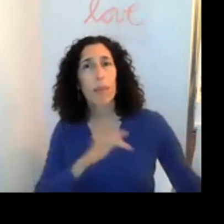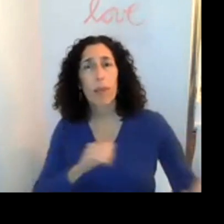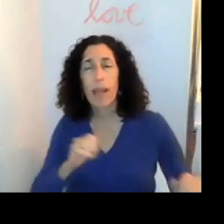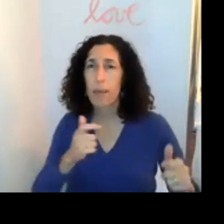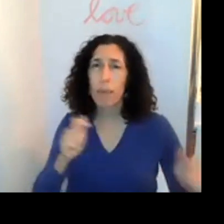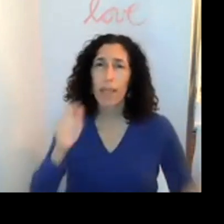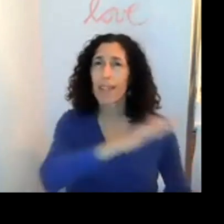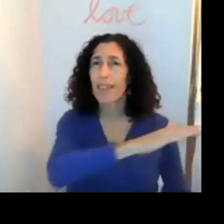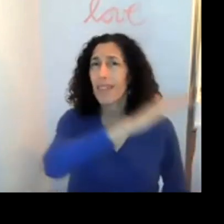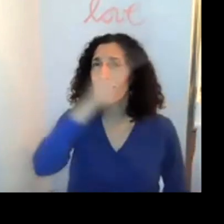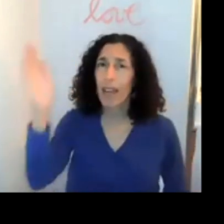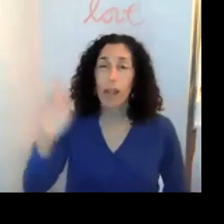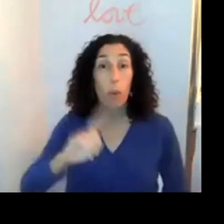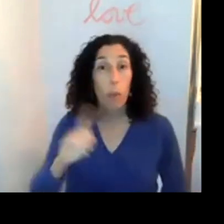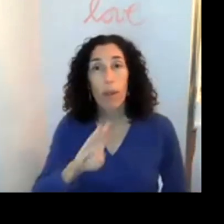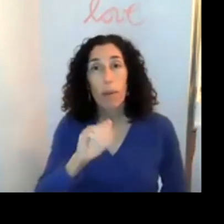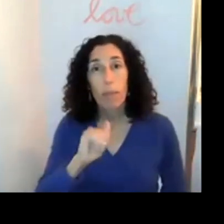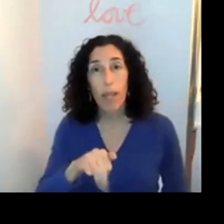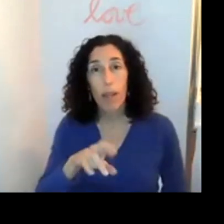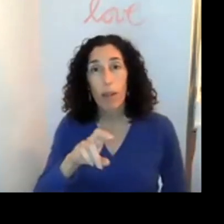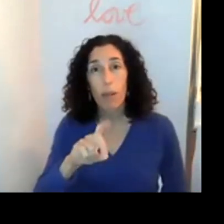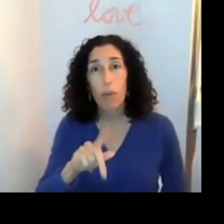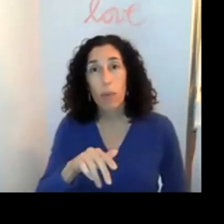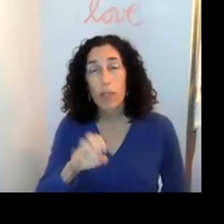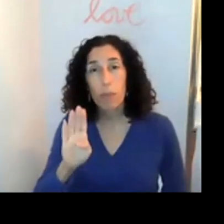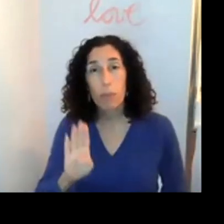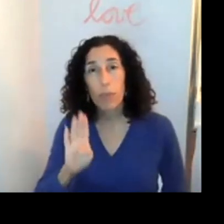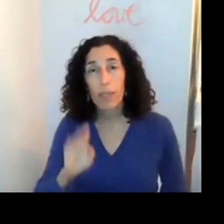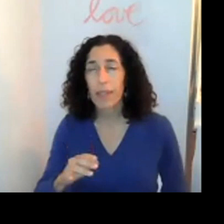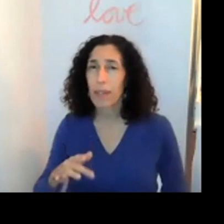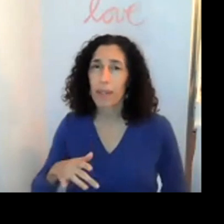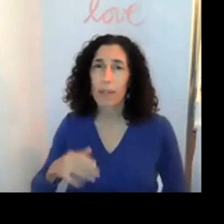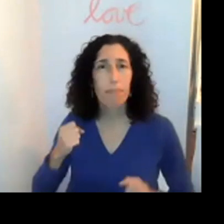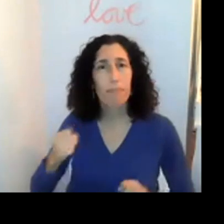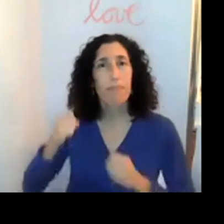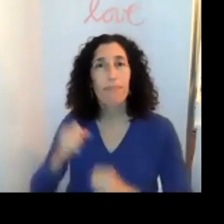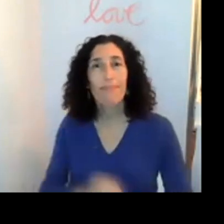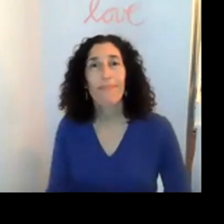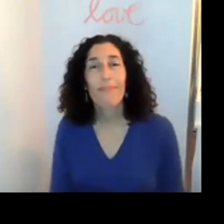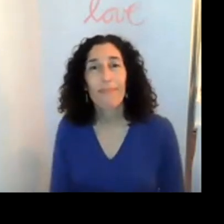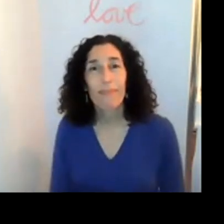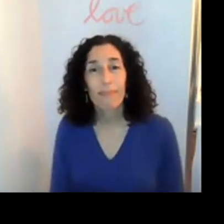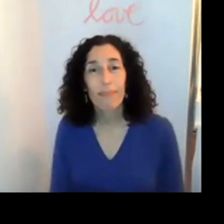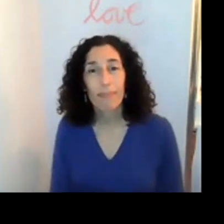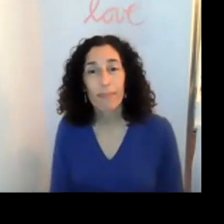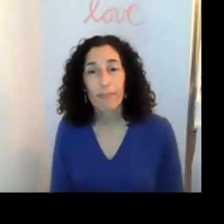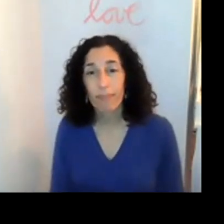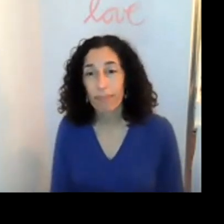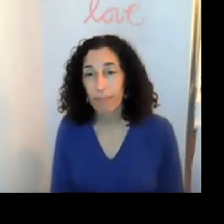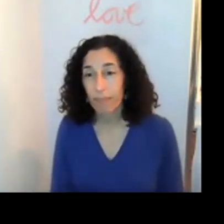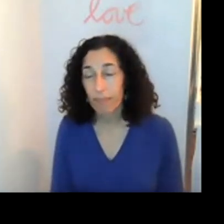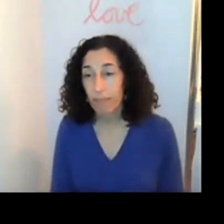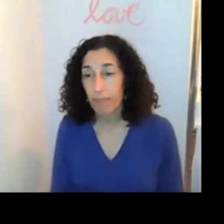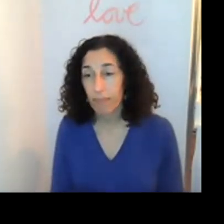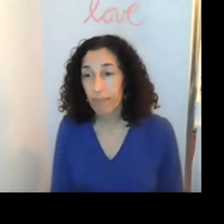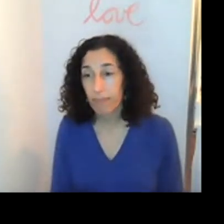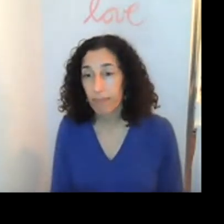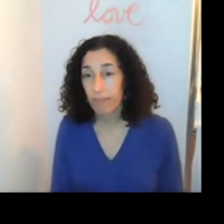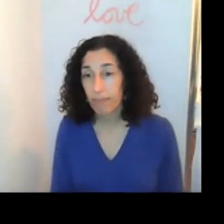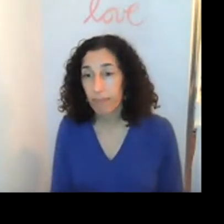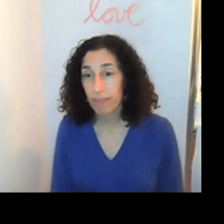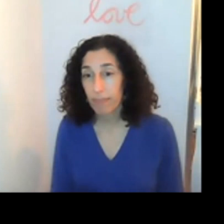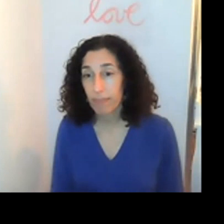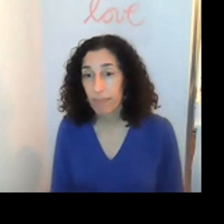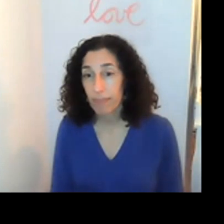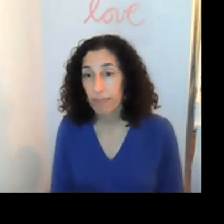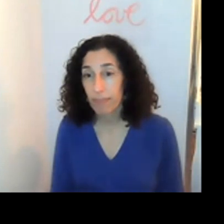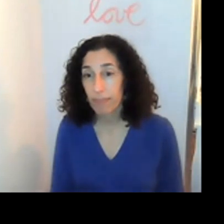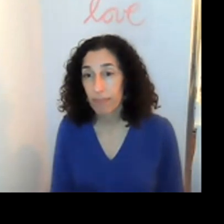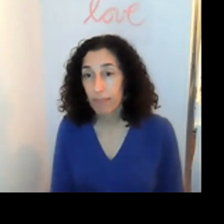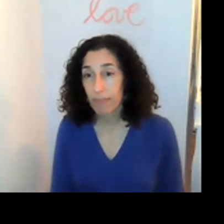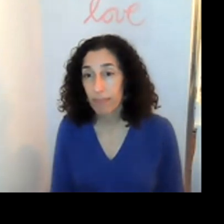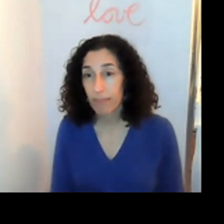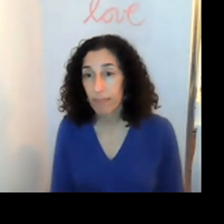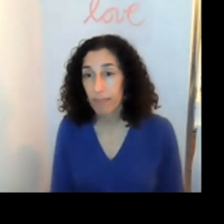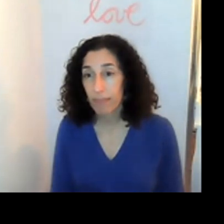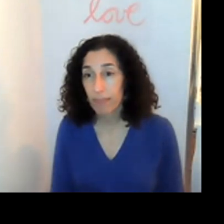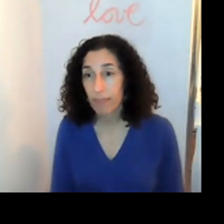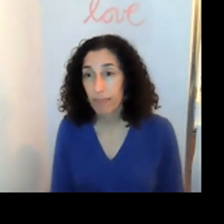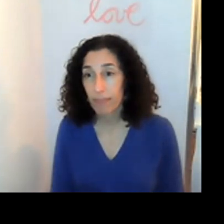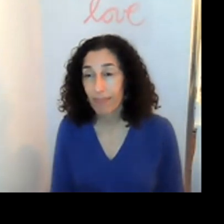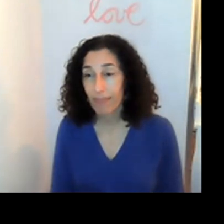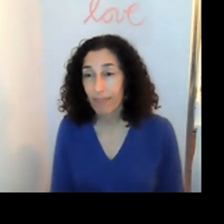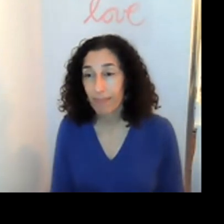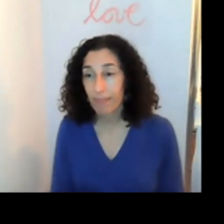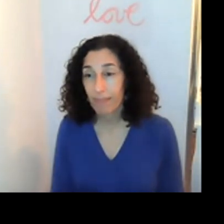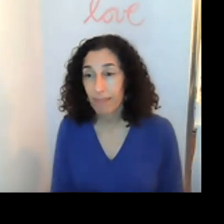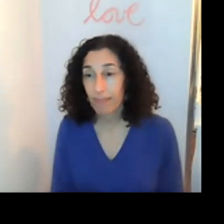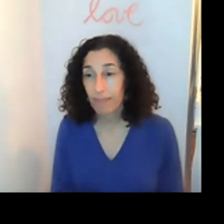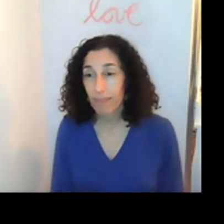Korean American woman in a yellow sweater that kind of looks like it's been faded in